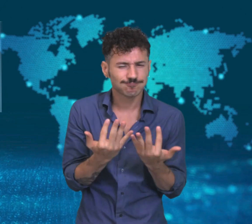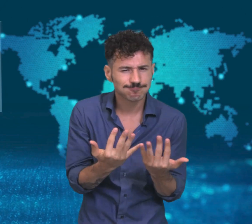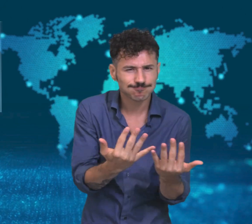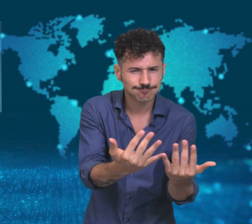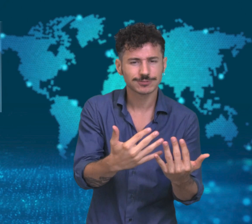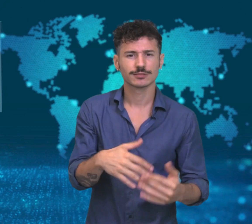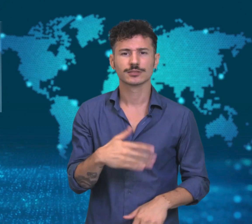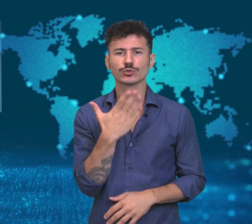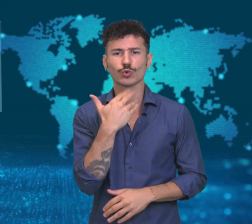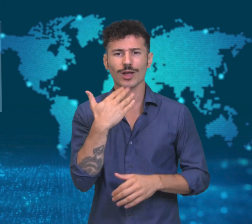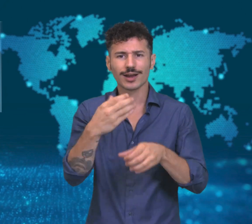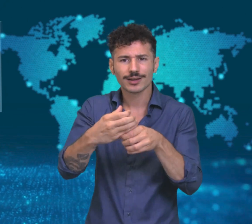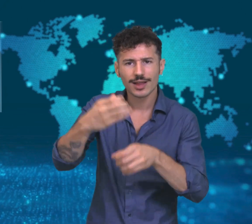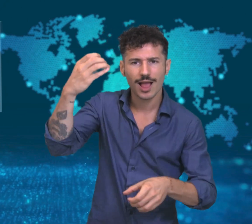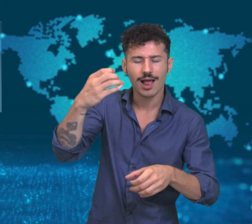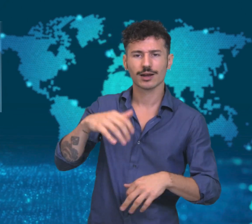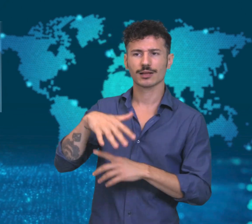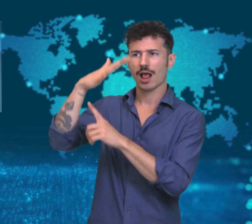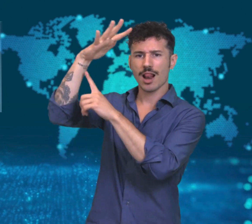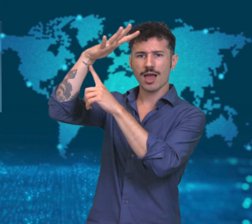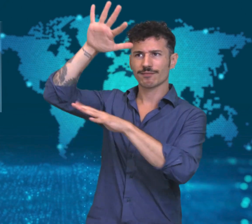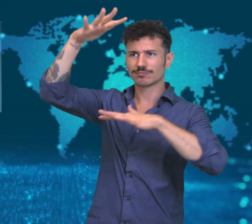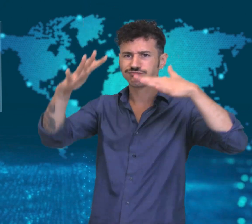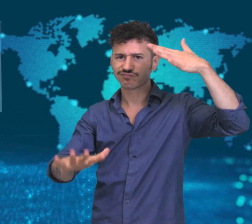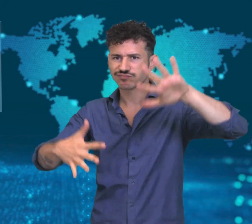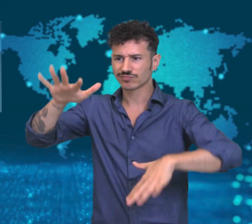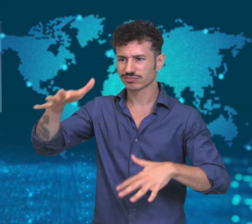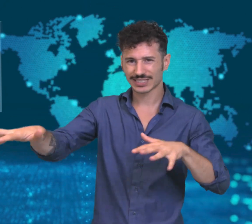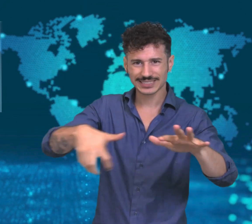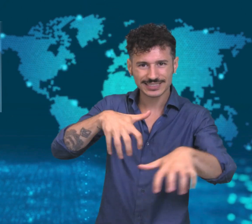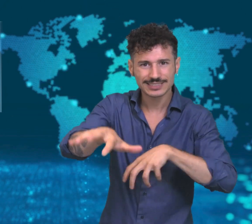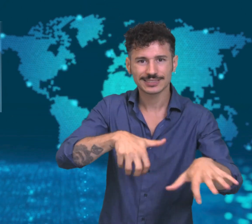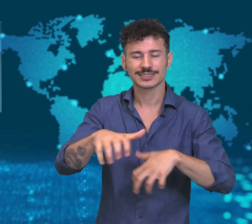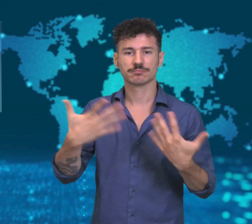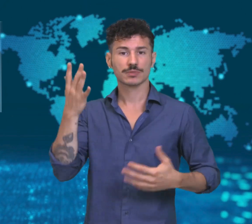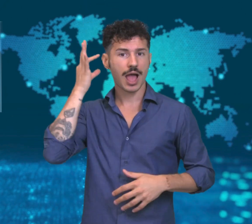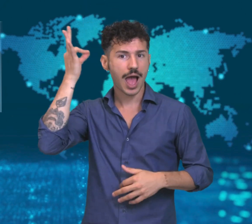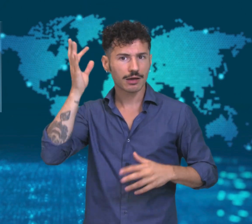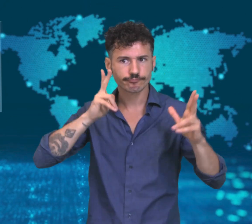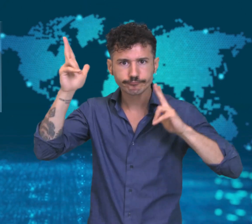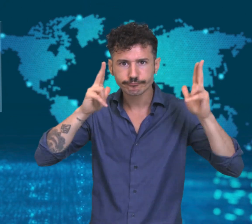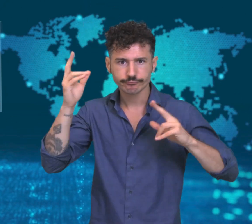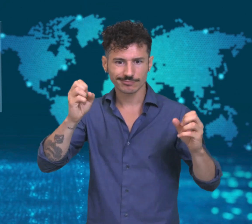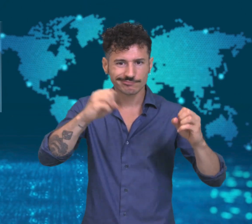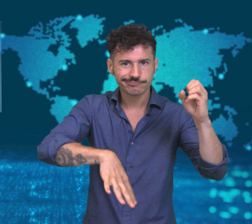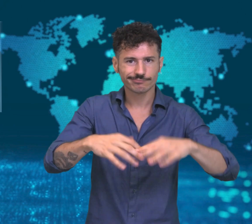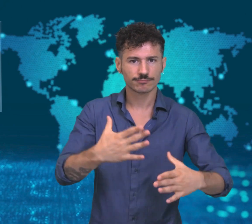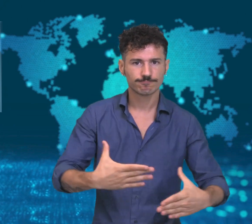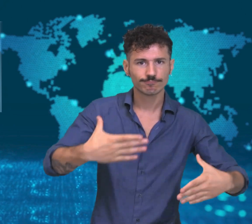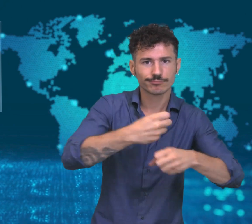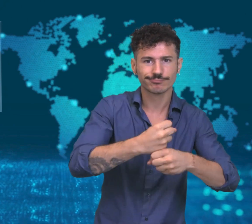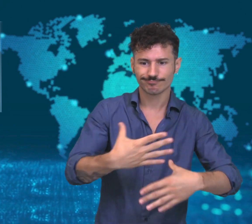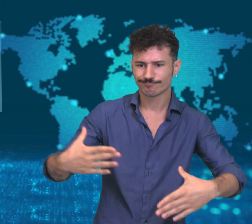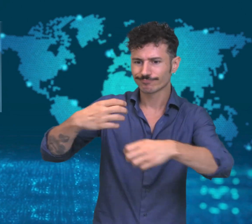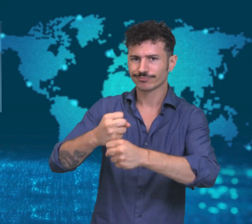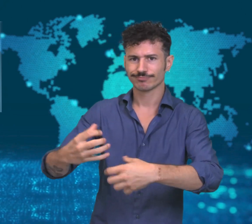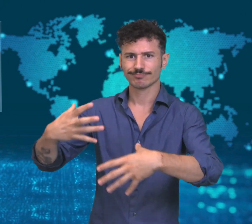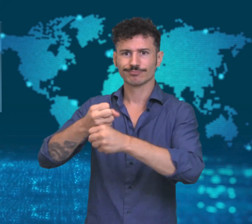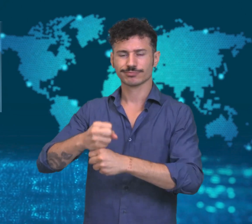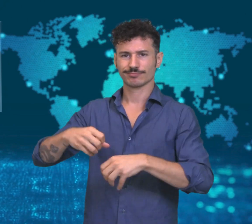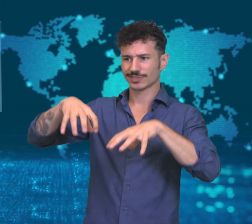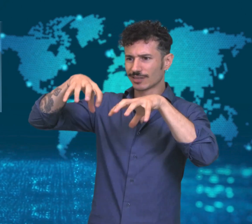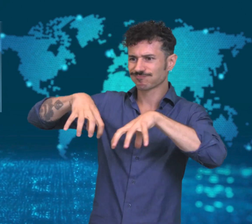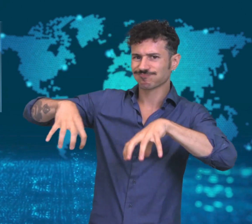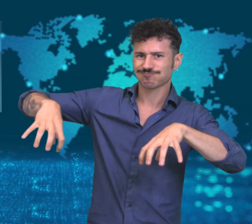Local volunteers collected straw, sugar cane, leaves, tights,